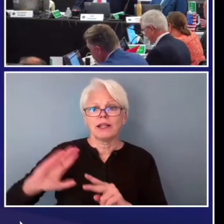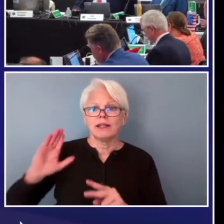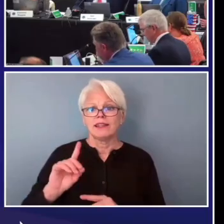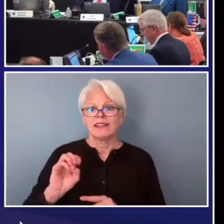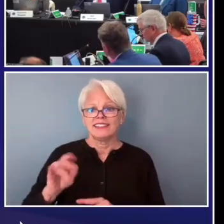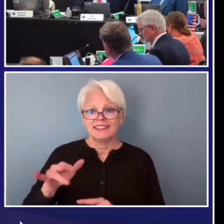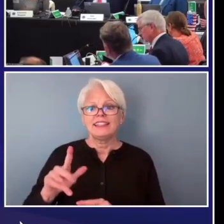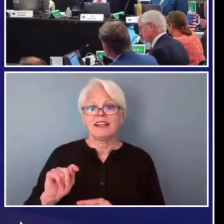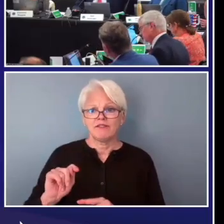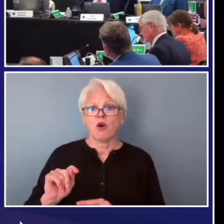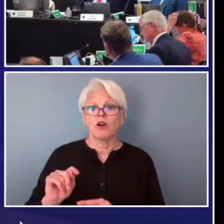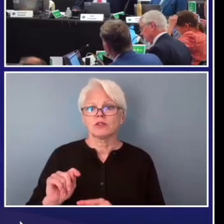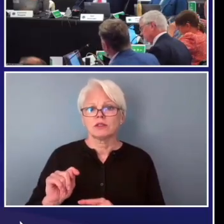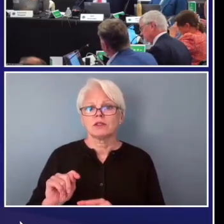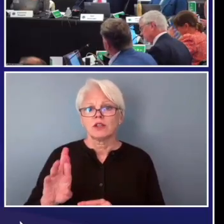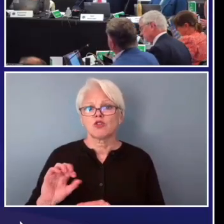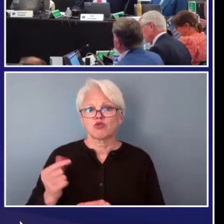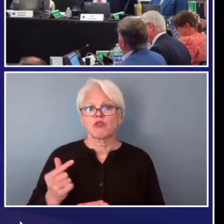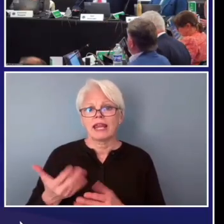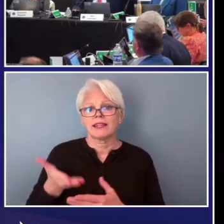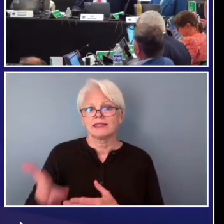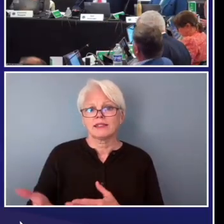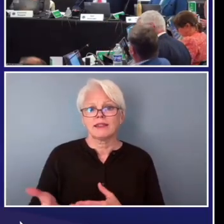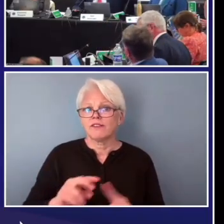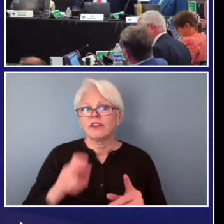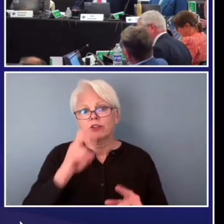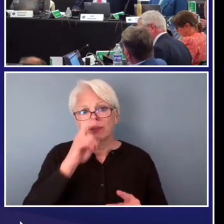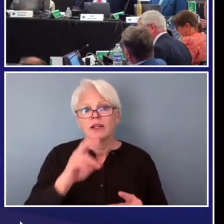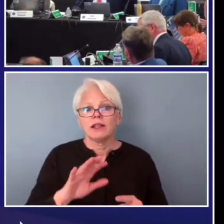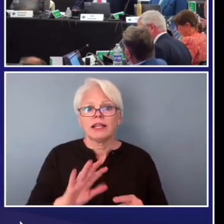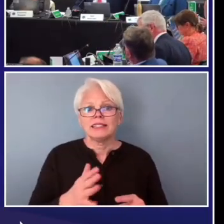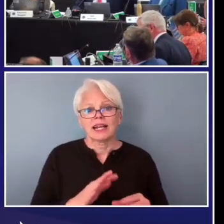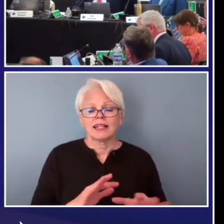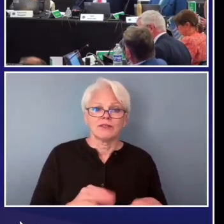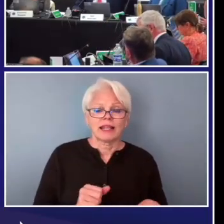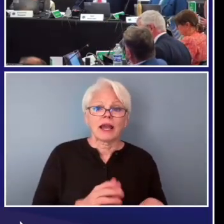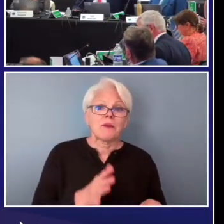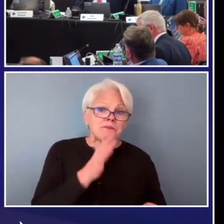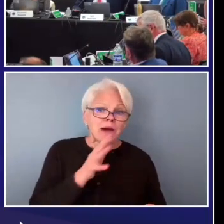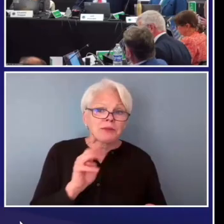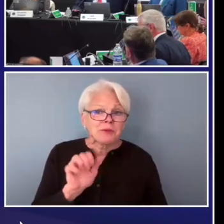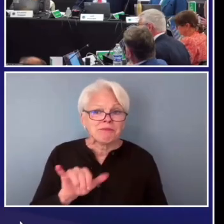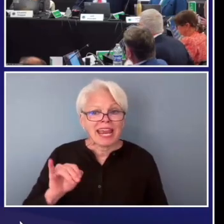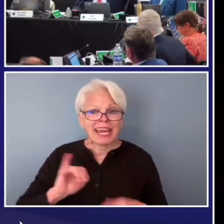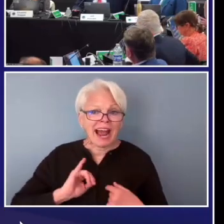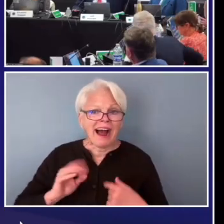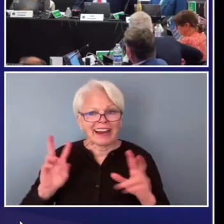regulation that's in there is very strict. It's a sort of a mother may I type of uh, requirement in there.